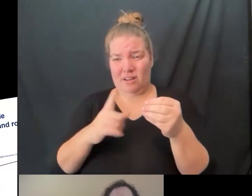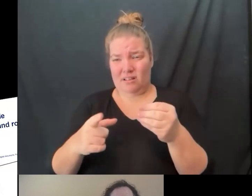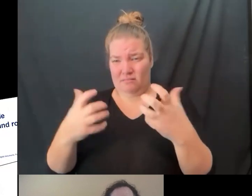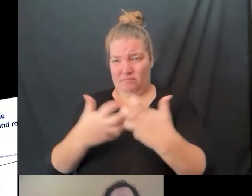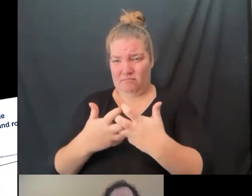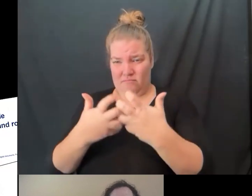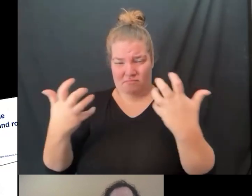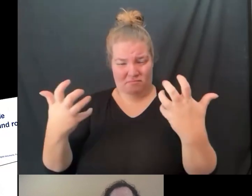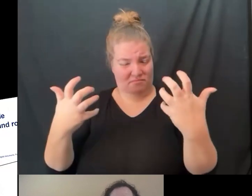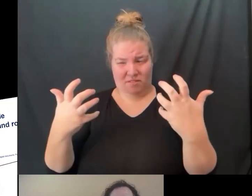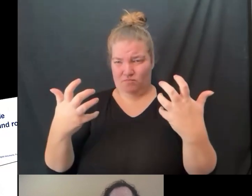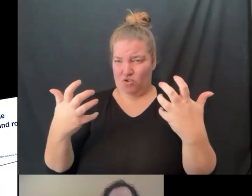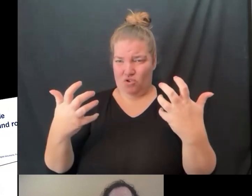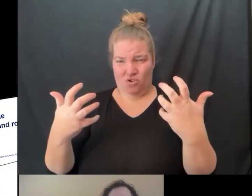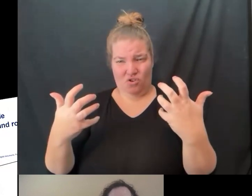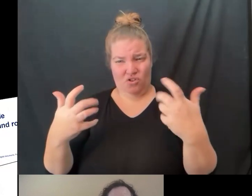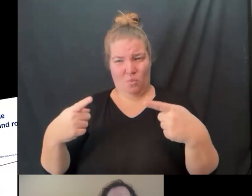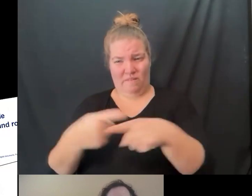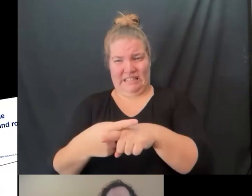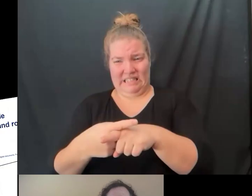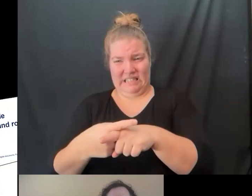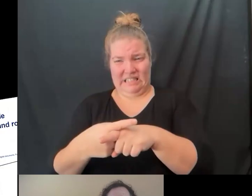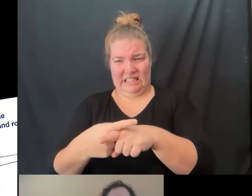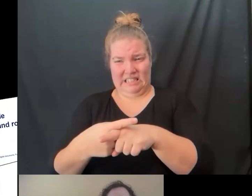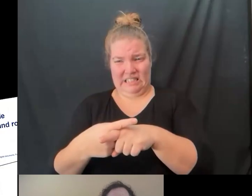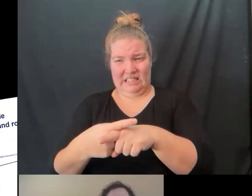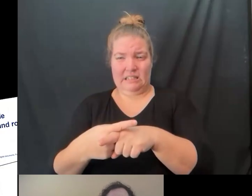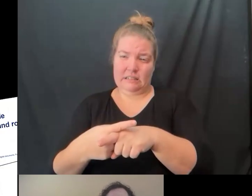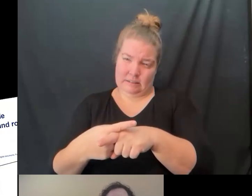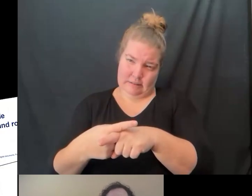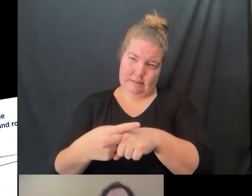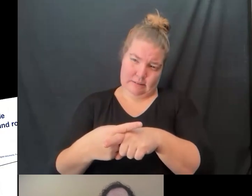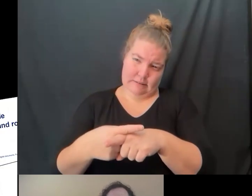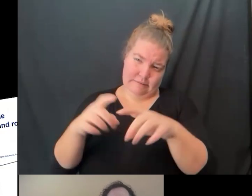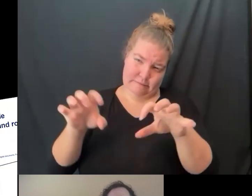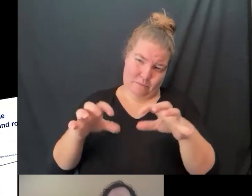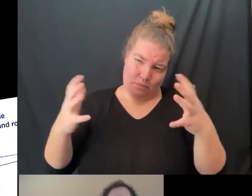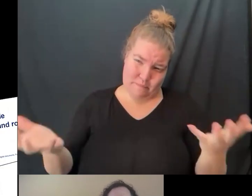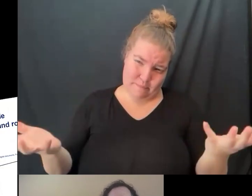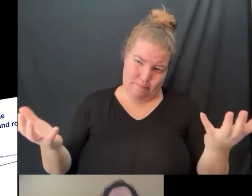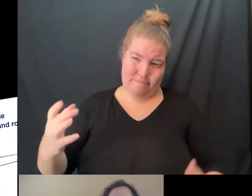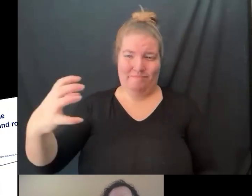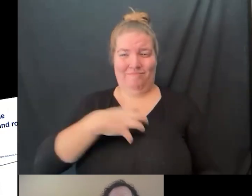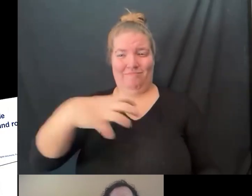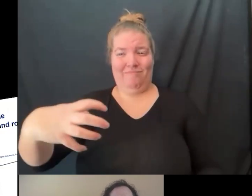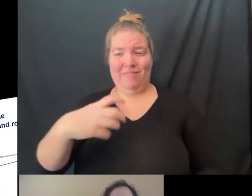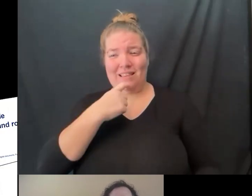I bought something, and even though they claim it complies, it doesn't-- it conforms, it doesn't, well, Solomon